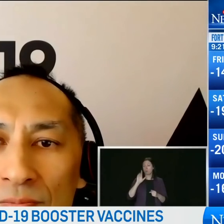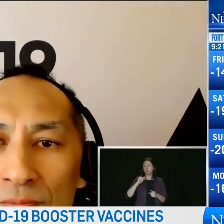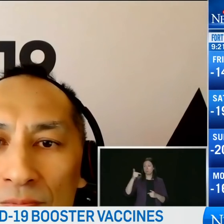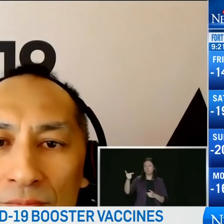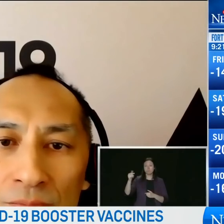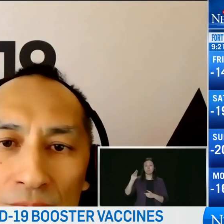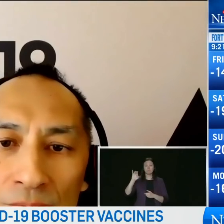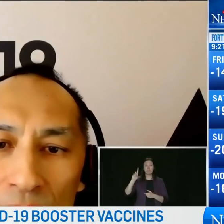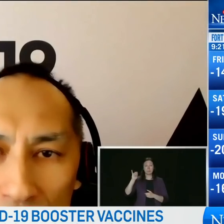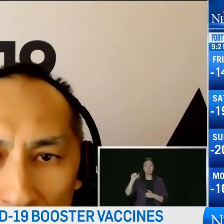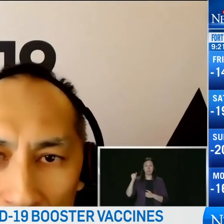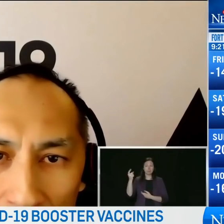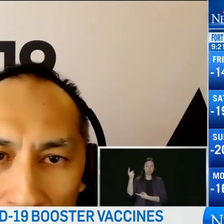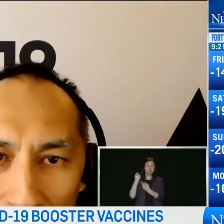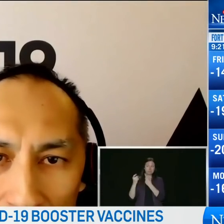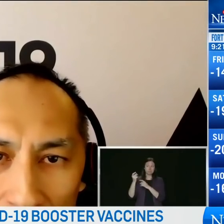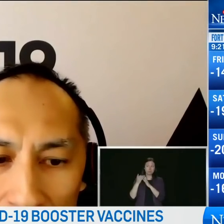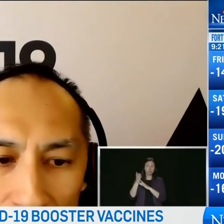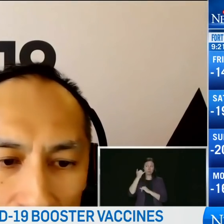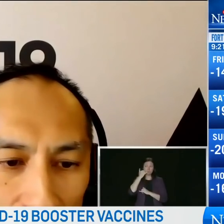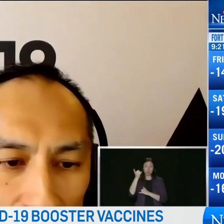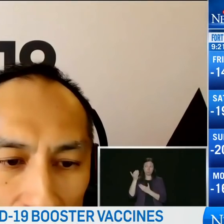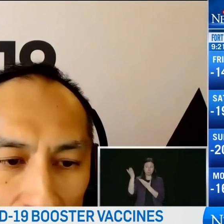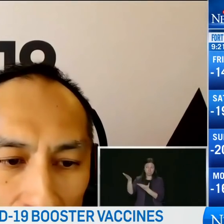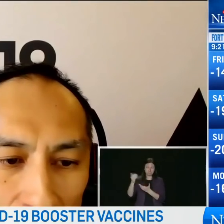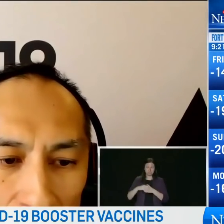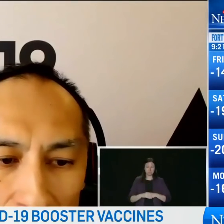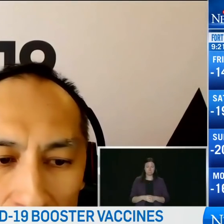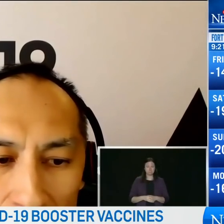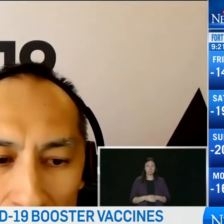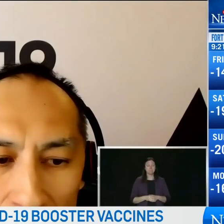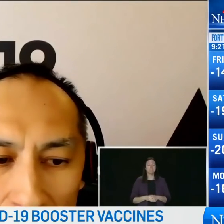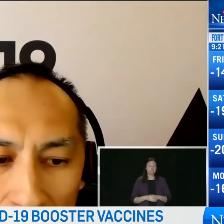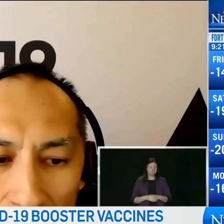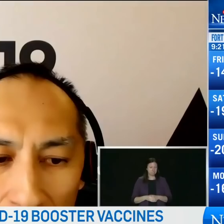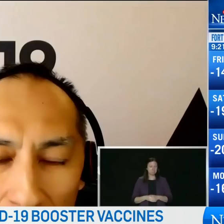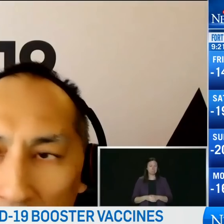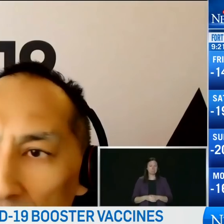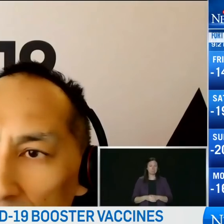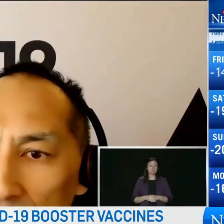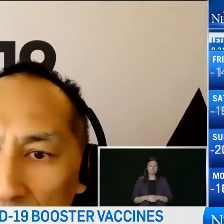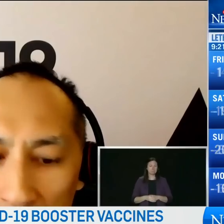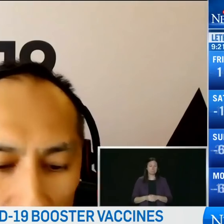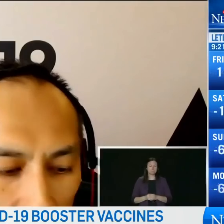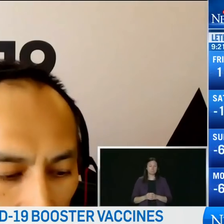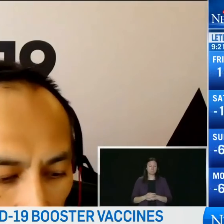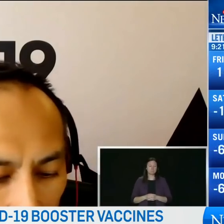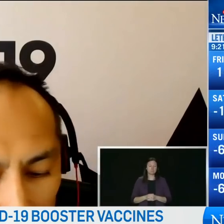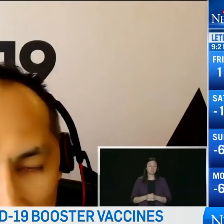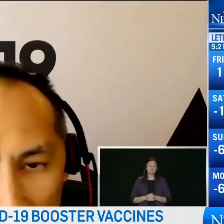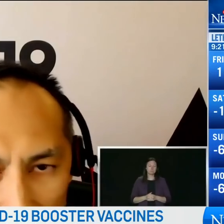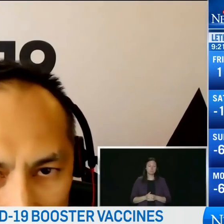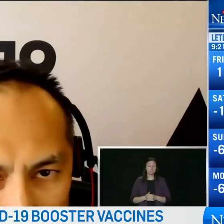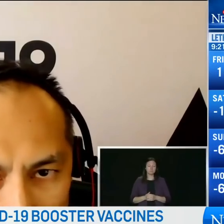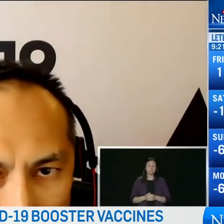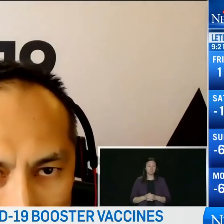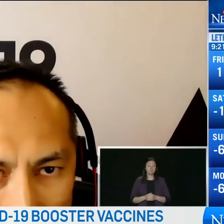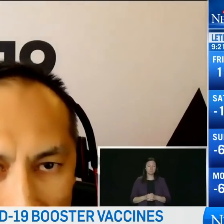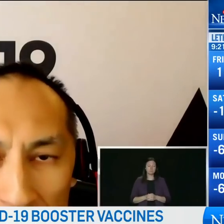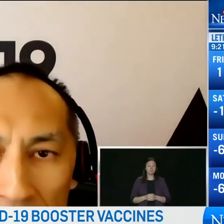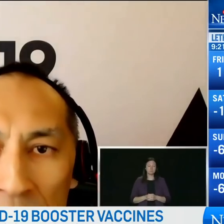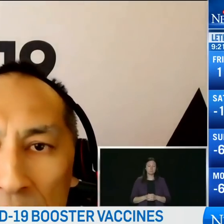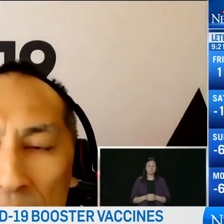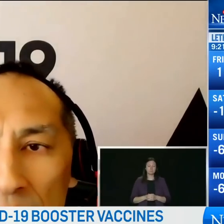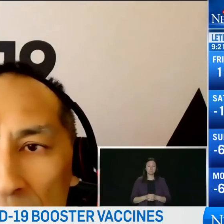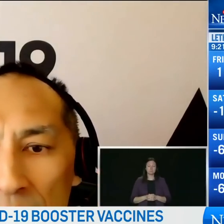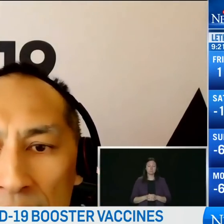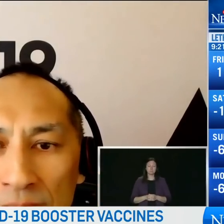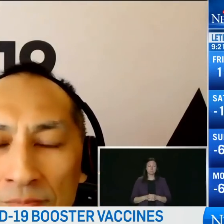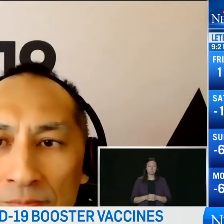Voice of Interpreter: THANK